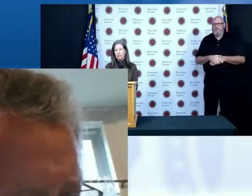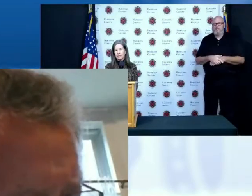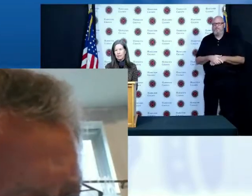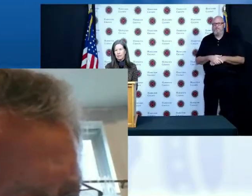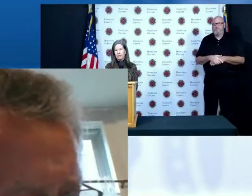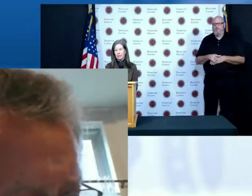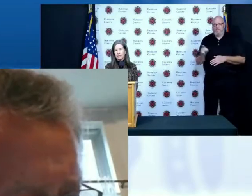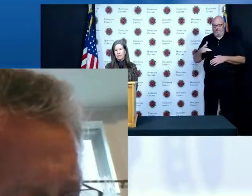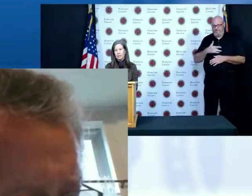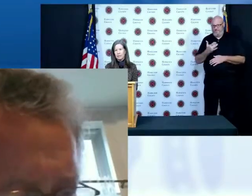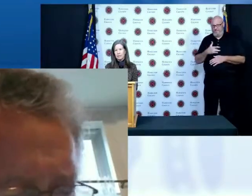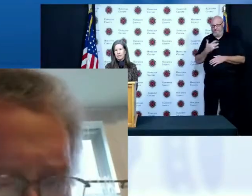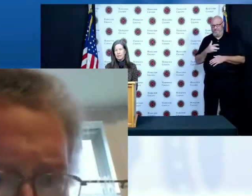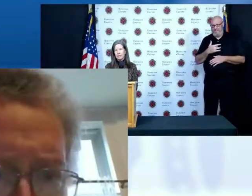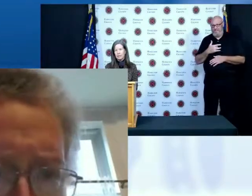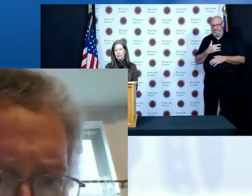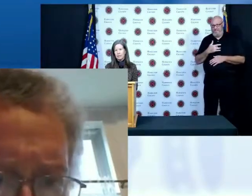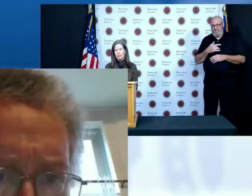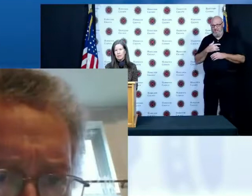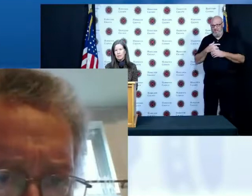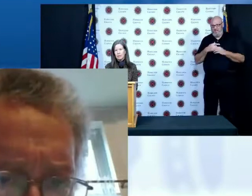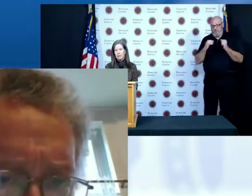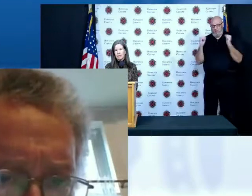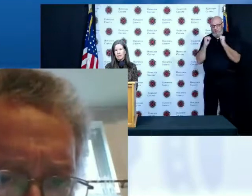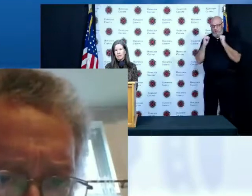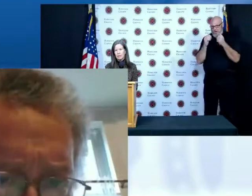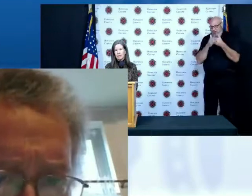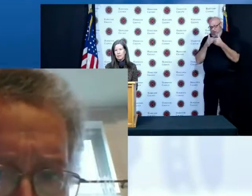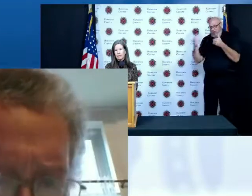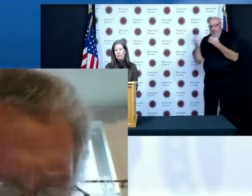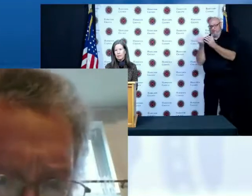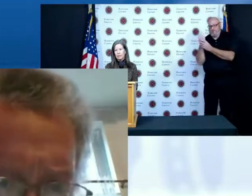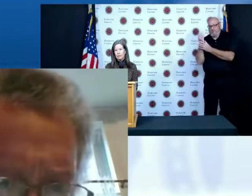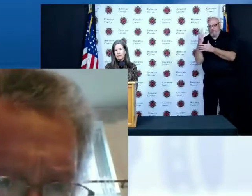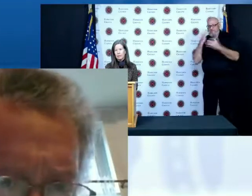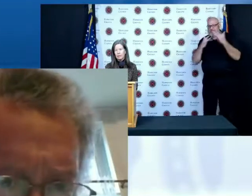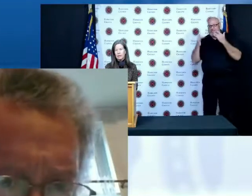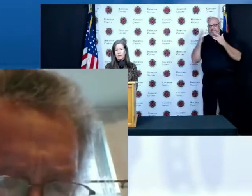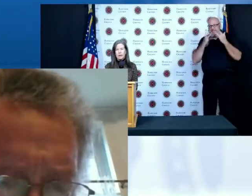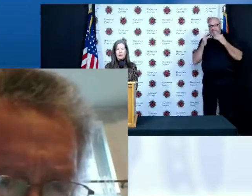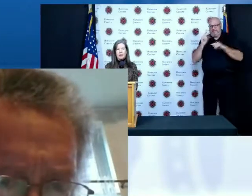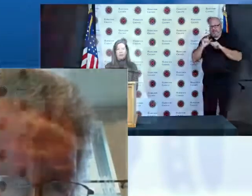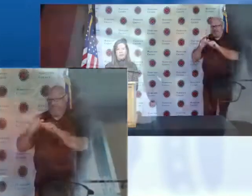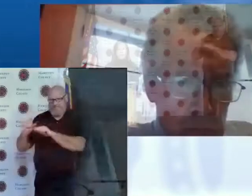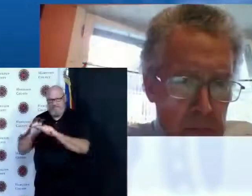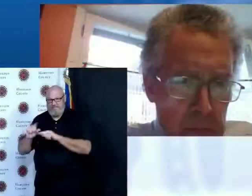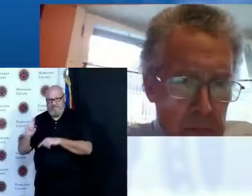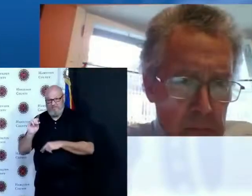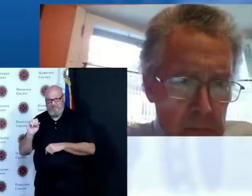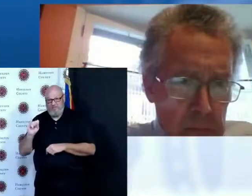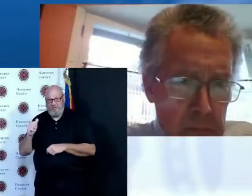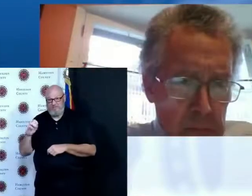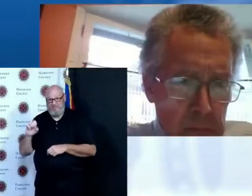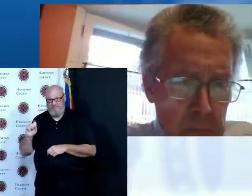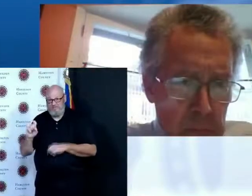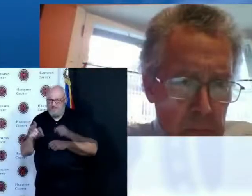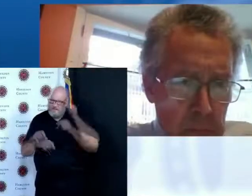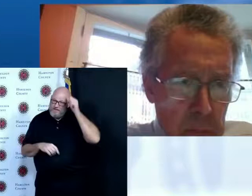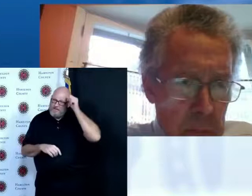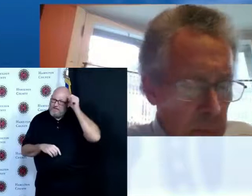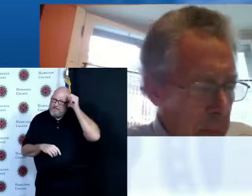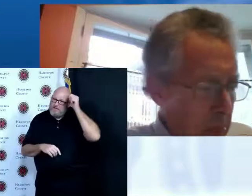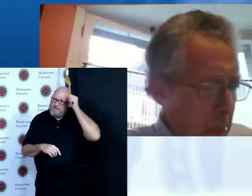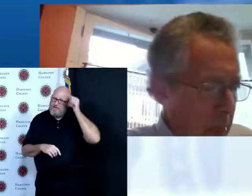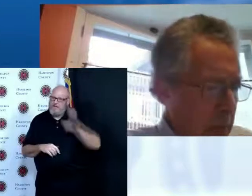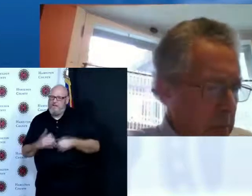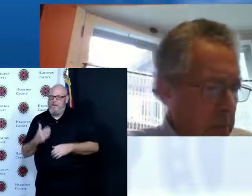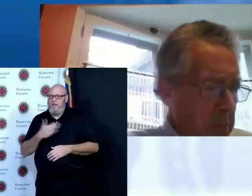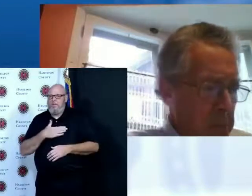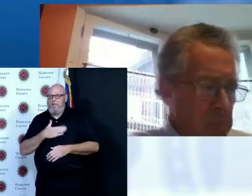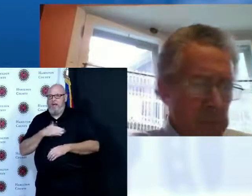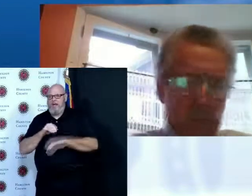spring with a shortage of what is needed my best advice for individuals at any age is to go to